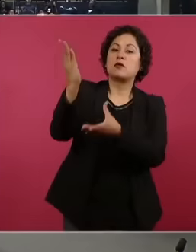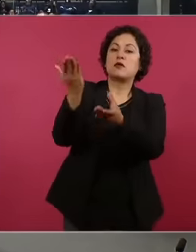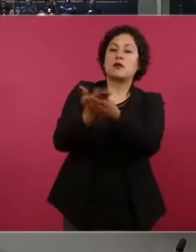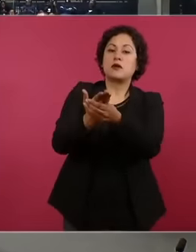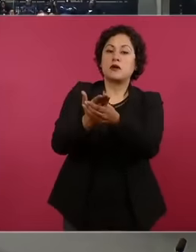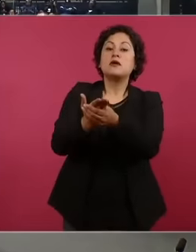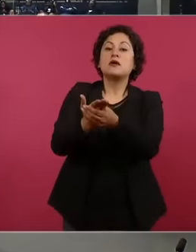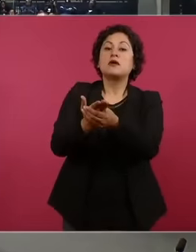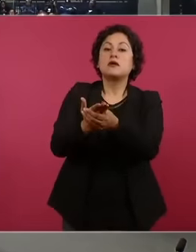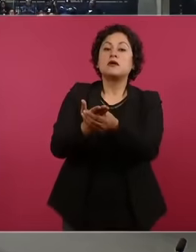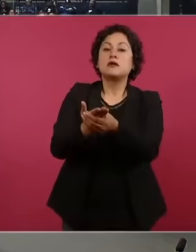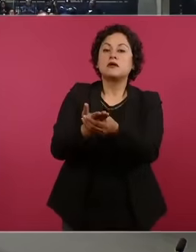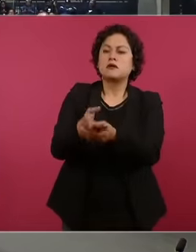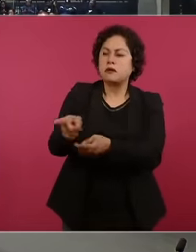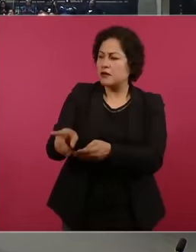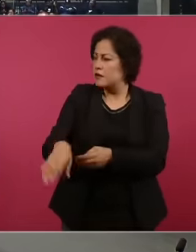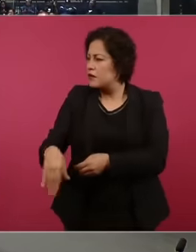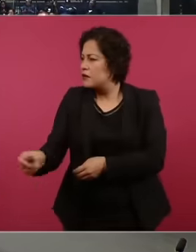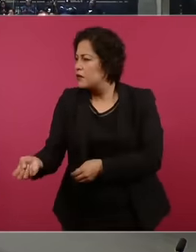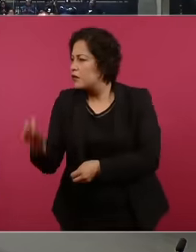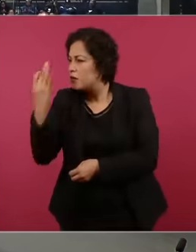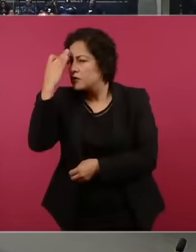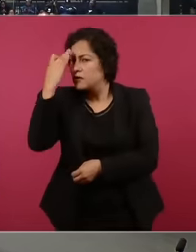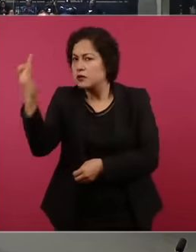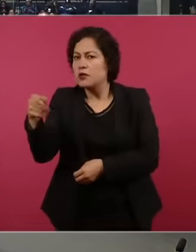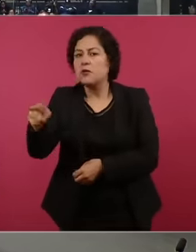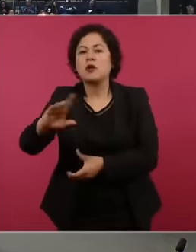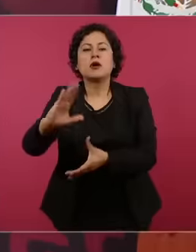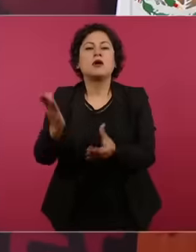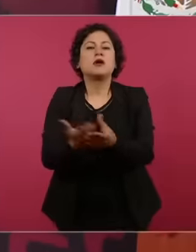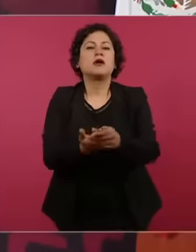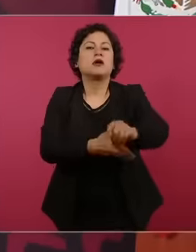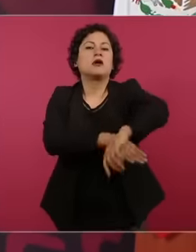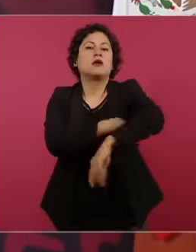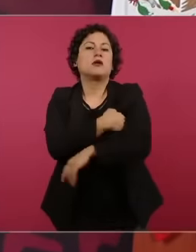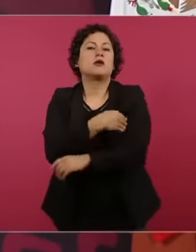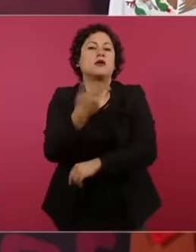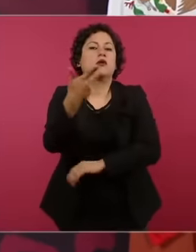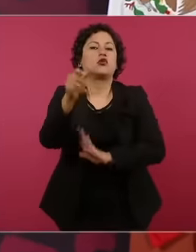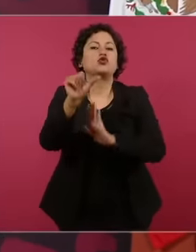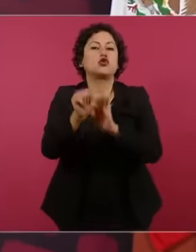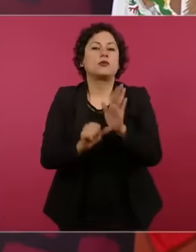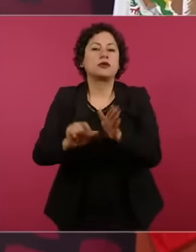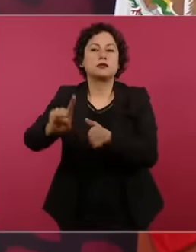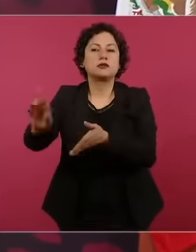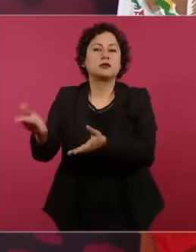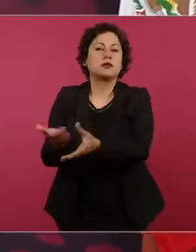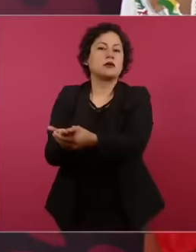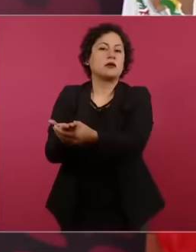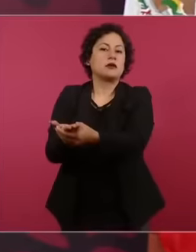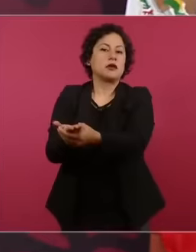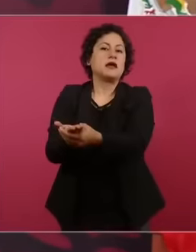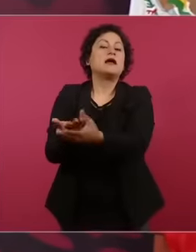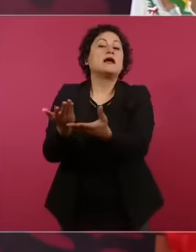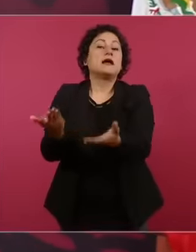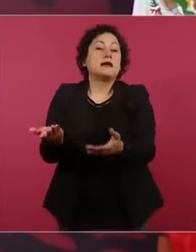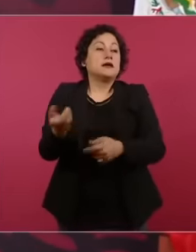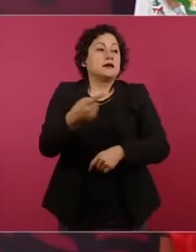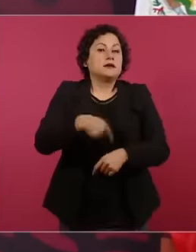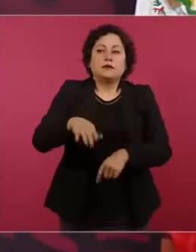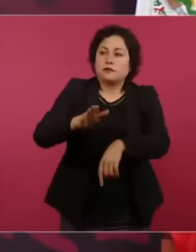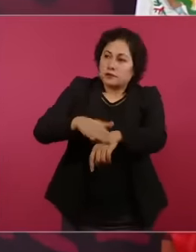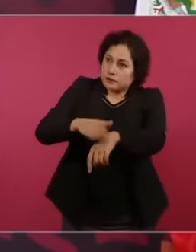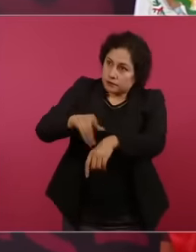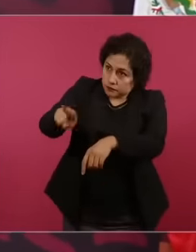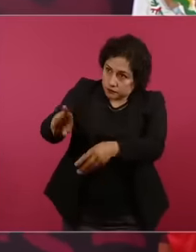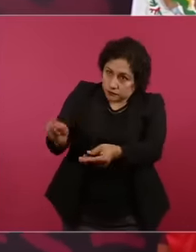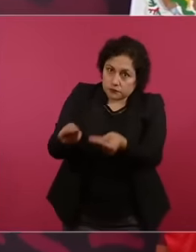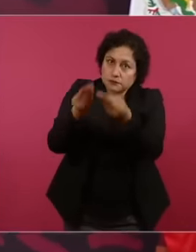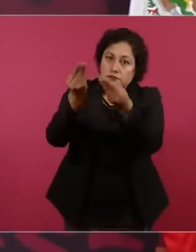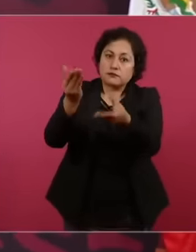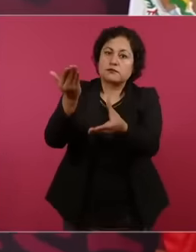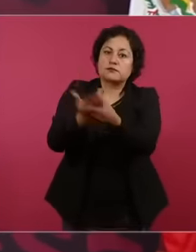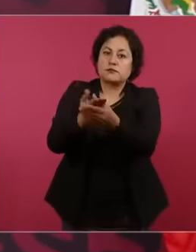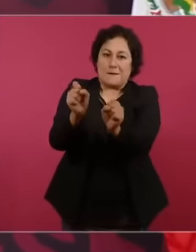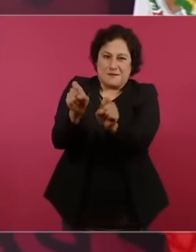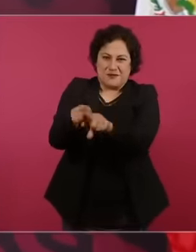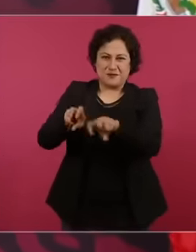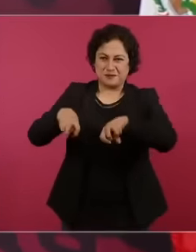a month, 8 months, then? He has to take it out and the same ministers reject